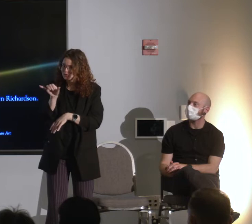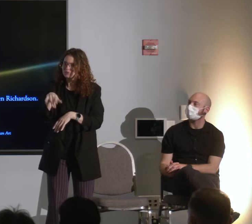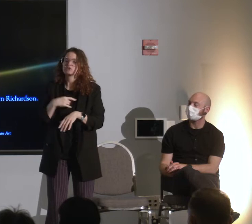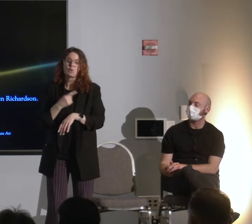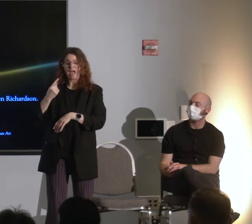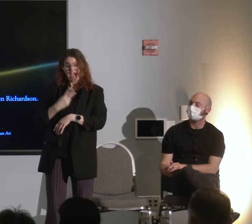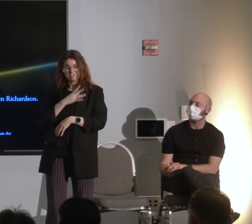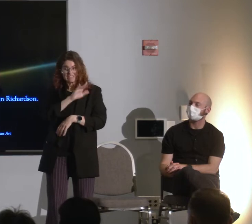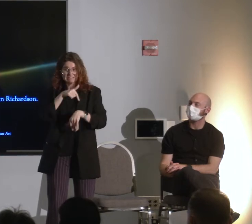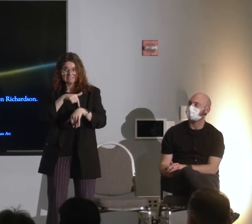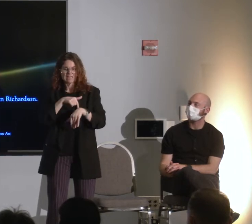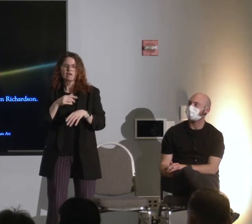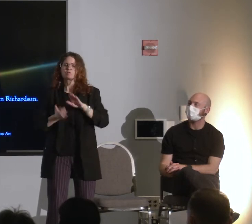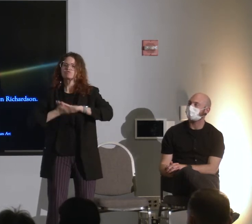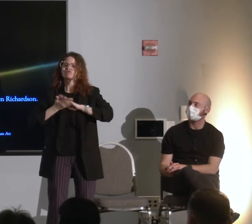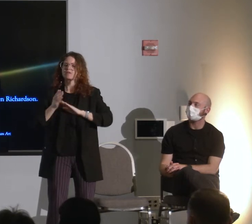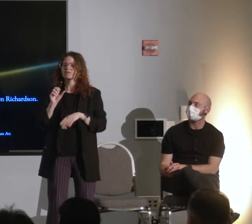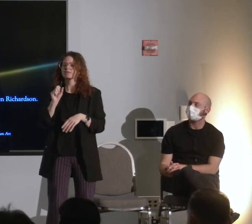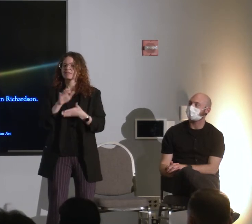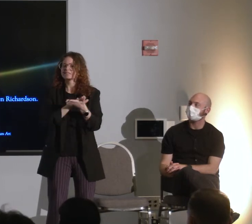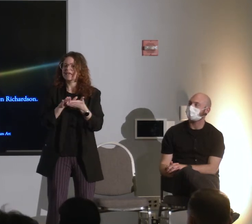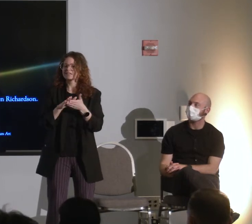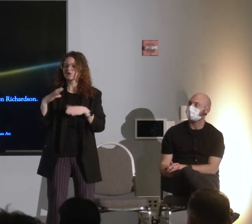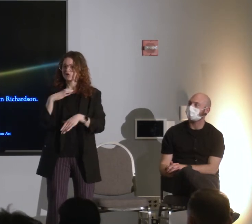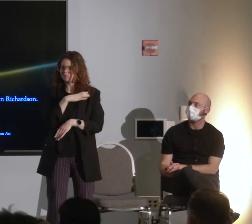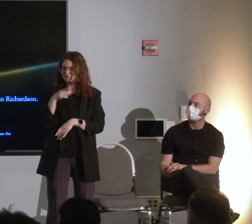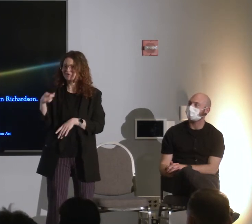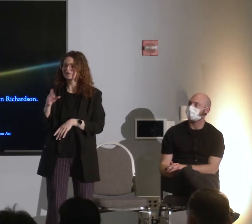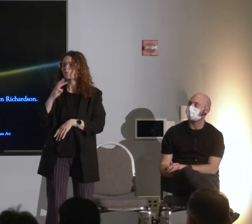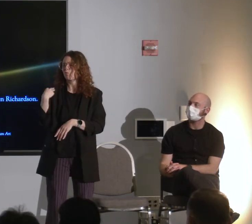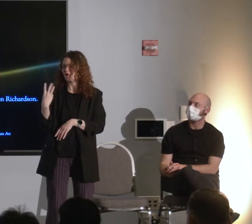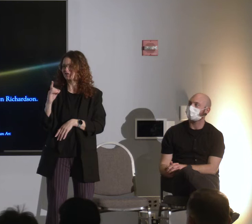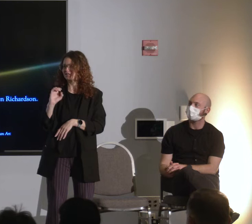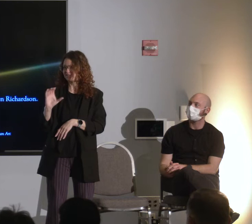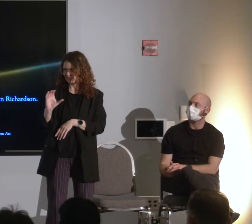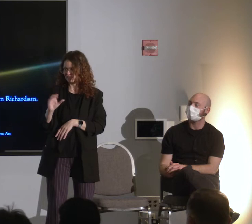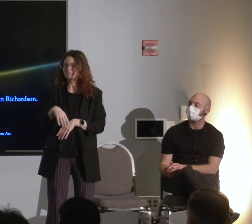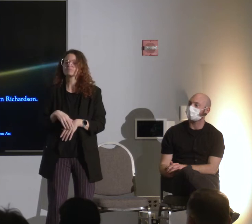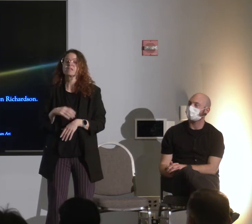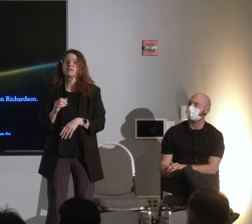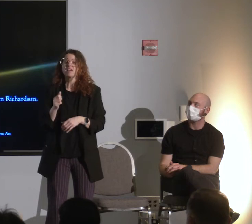Running the Sanitary Commission, which was effectively the medical corps for the US. Army. The other two years he spent in